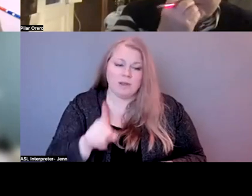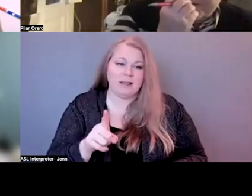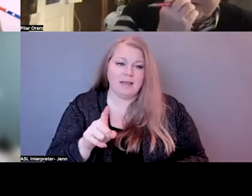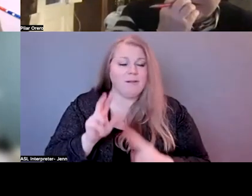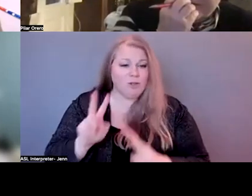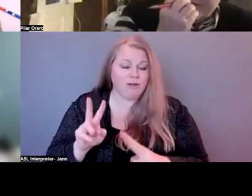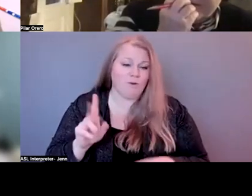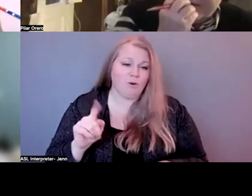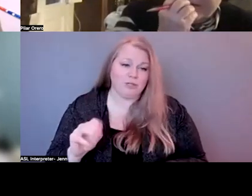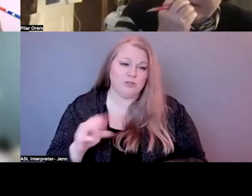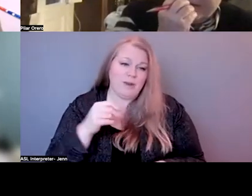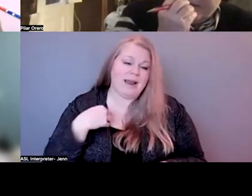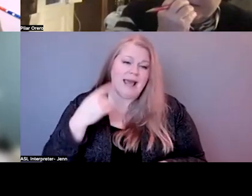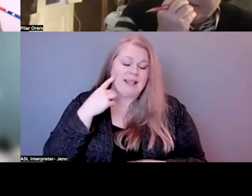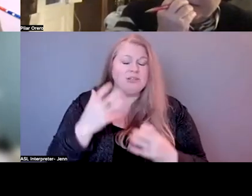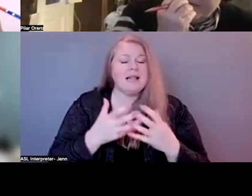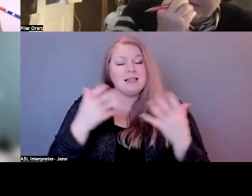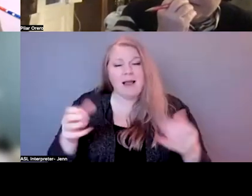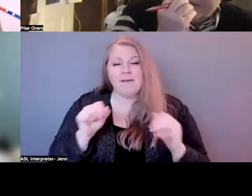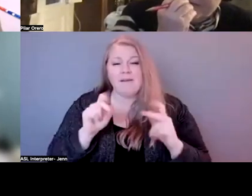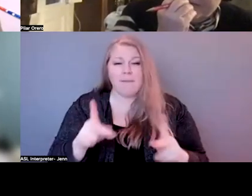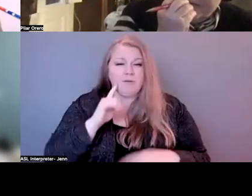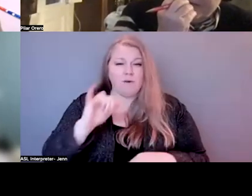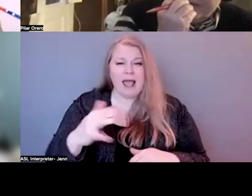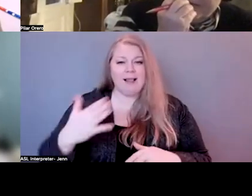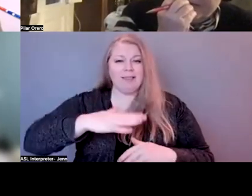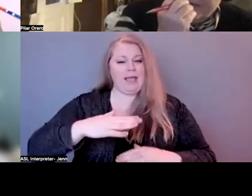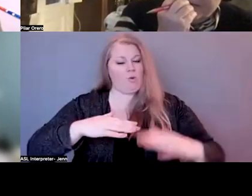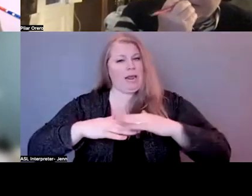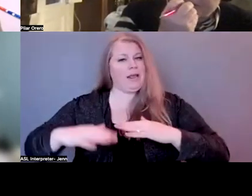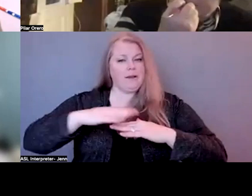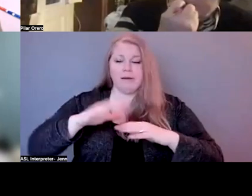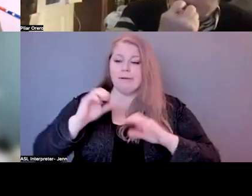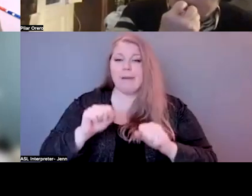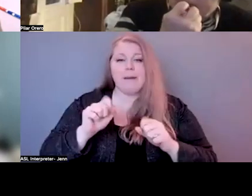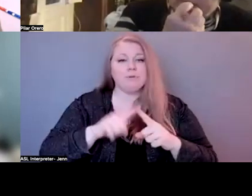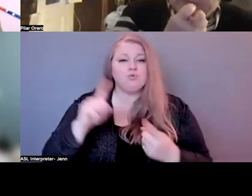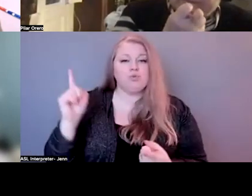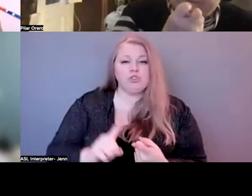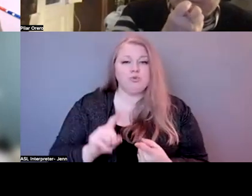and I think so much opportunity for that layering, and being able to reduce friction but today